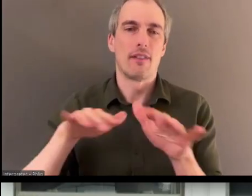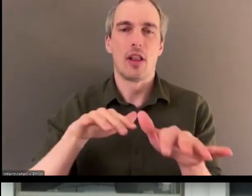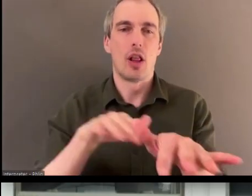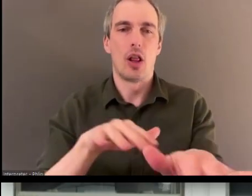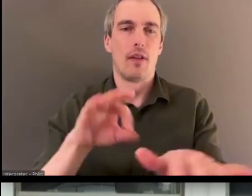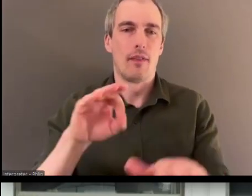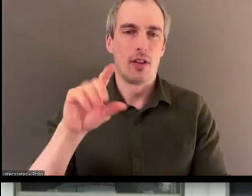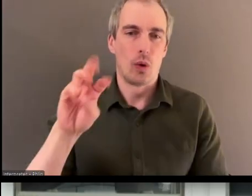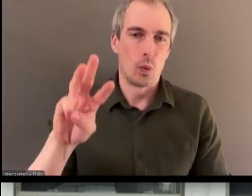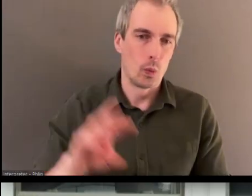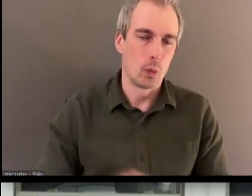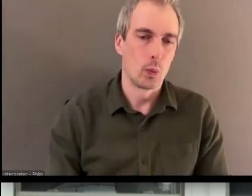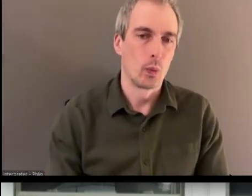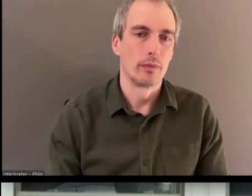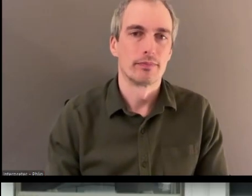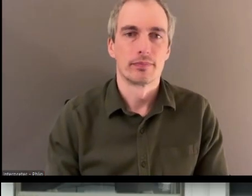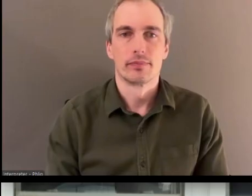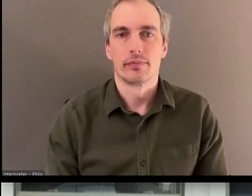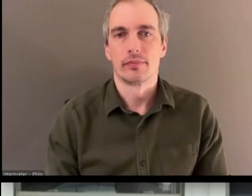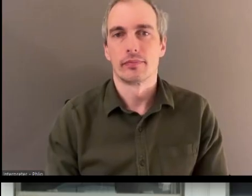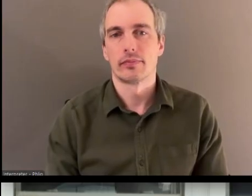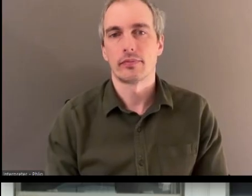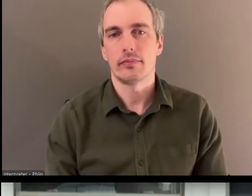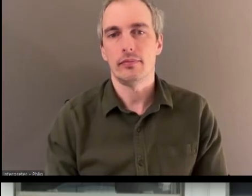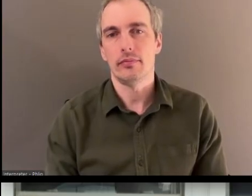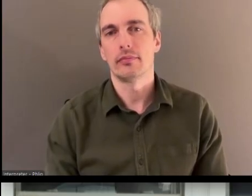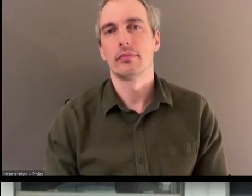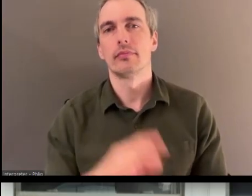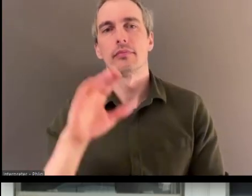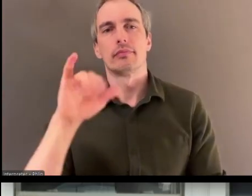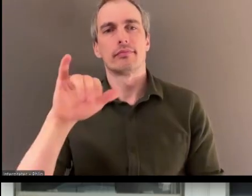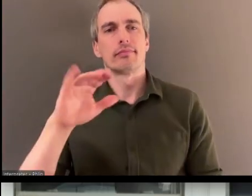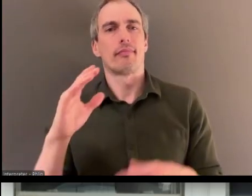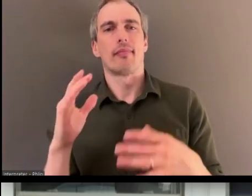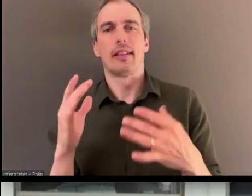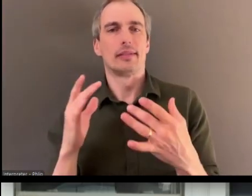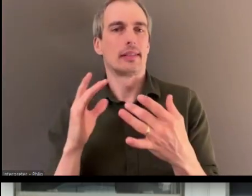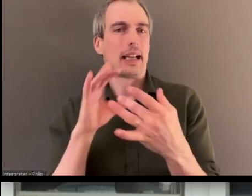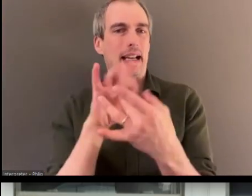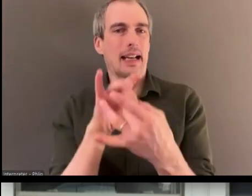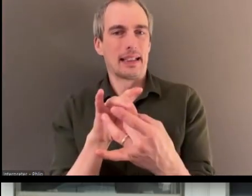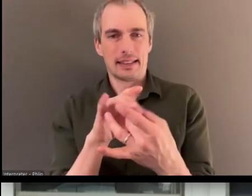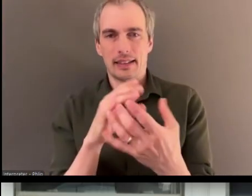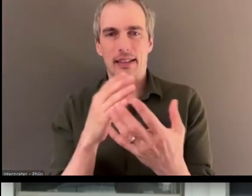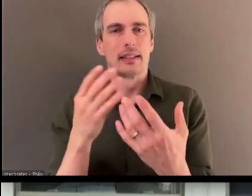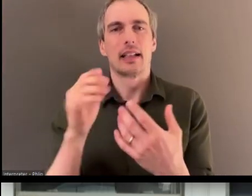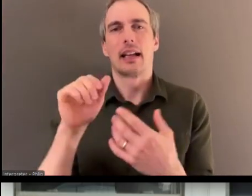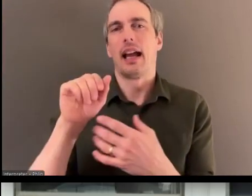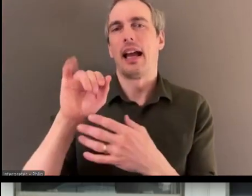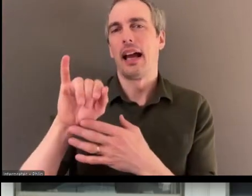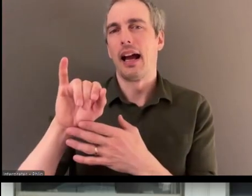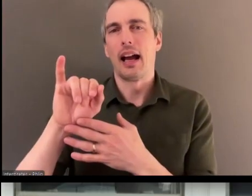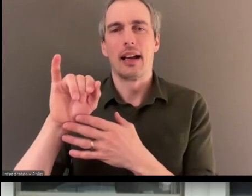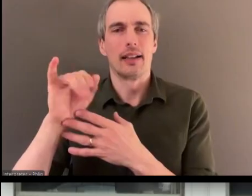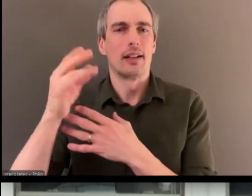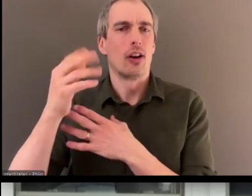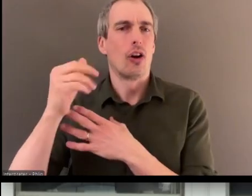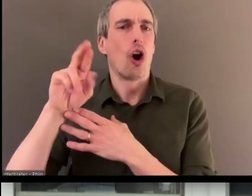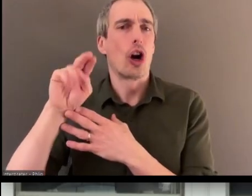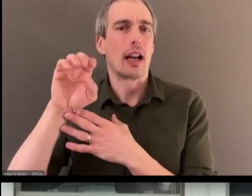little bit where we essentially hold the AI's hand throughout the entire process and then guide